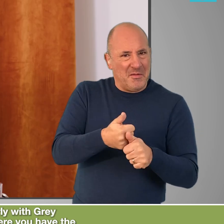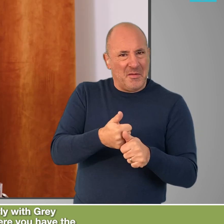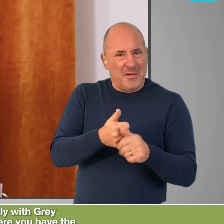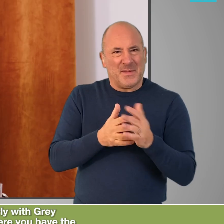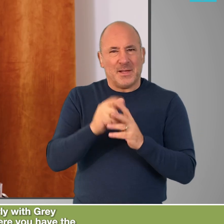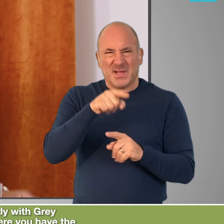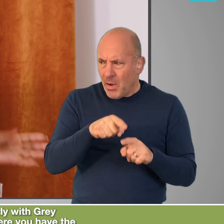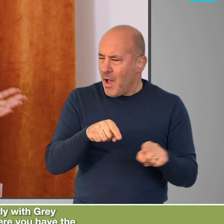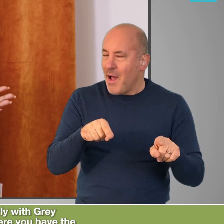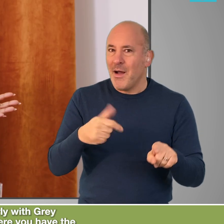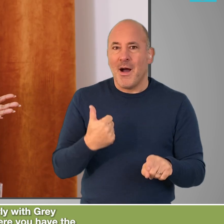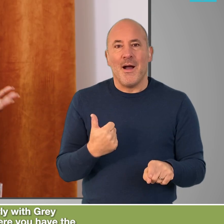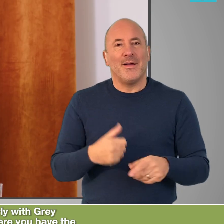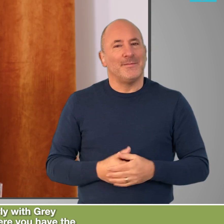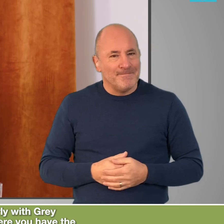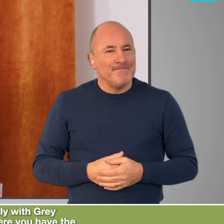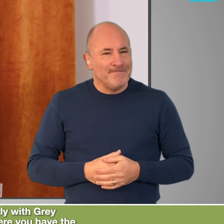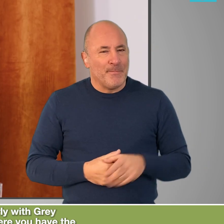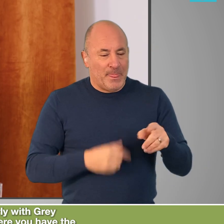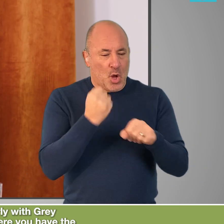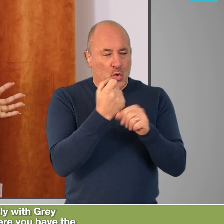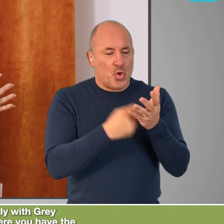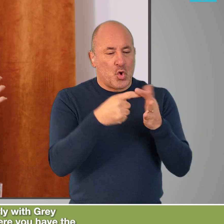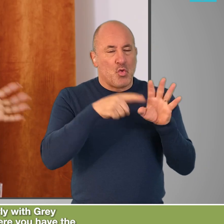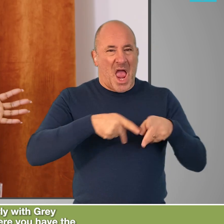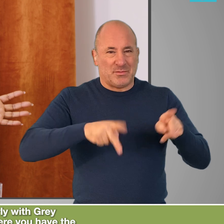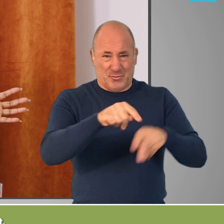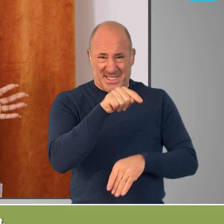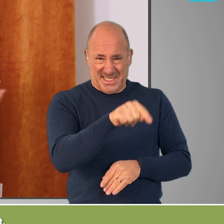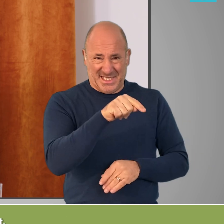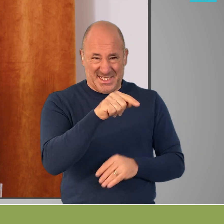And I think particularly with Grey Street at the very top where you have the monument. Yeah.